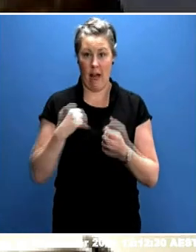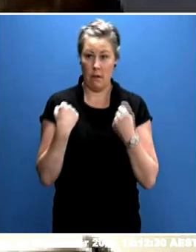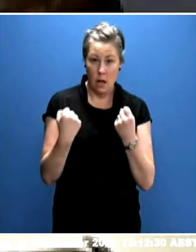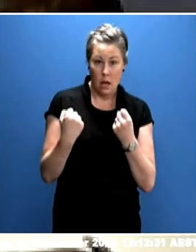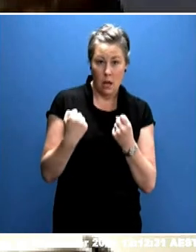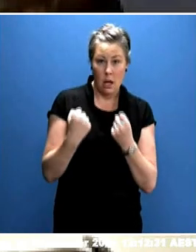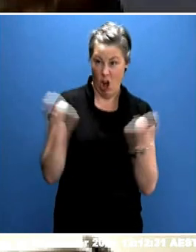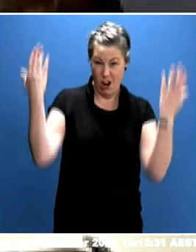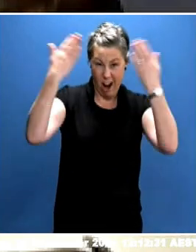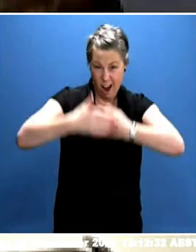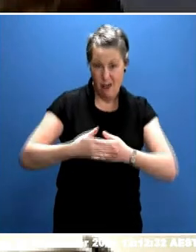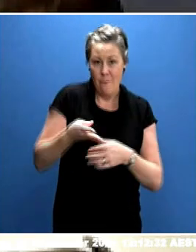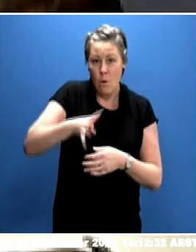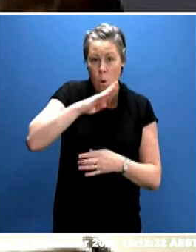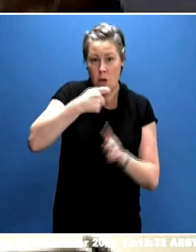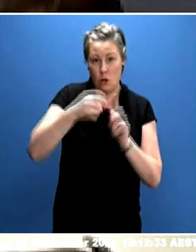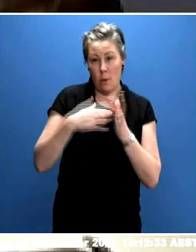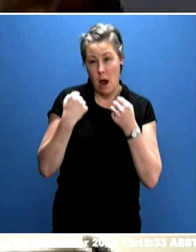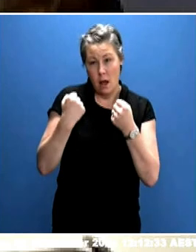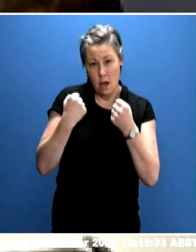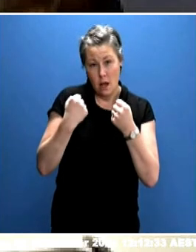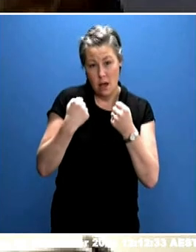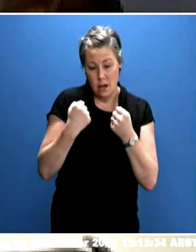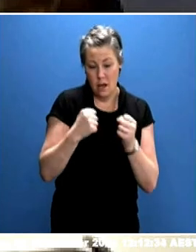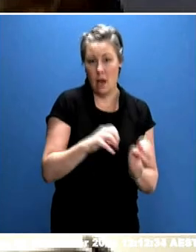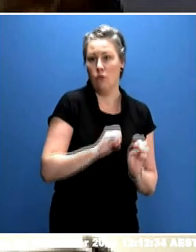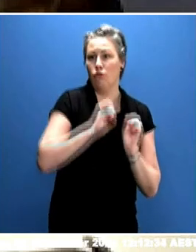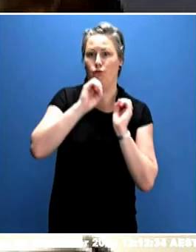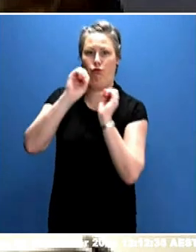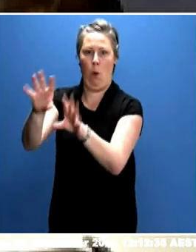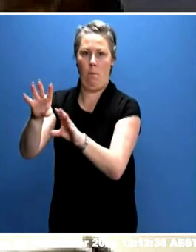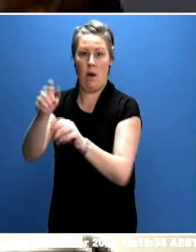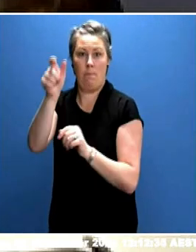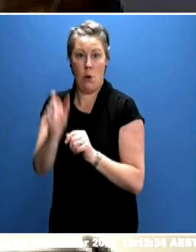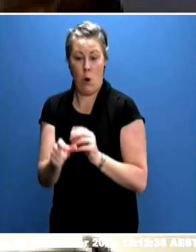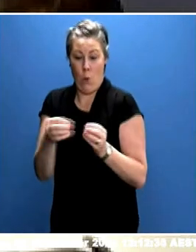at night-time to take the client to other family members with the child.